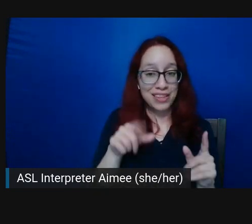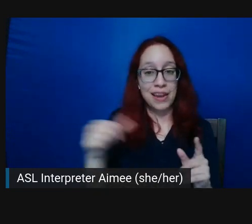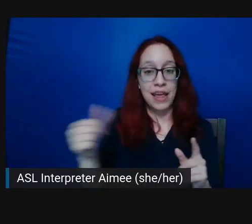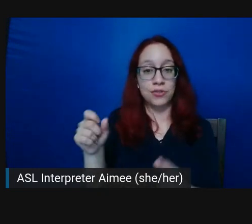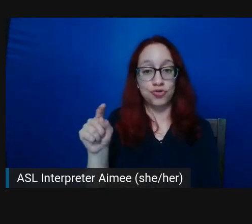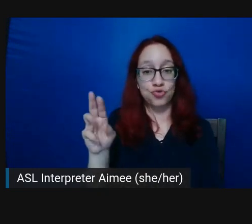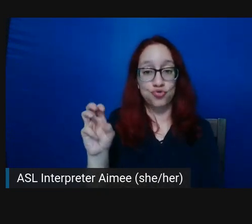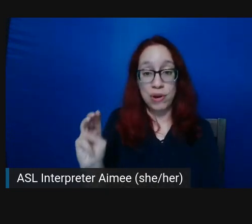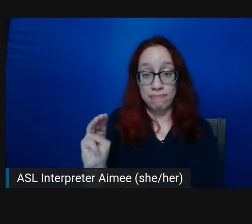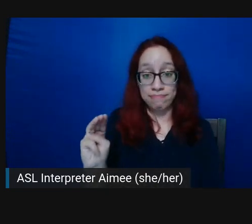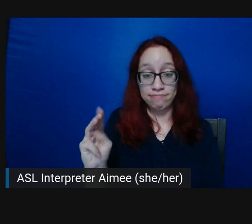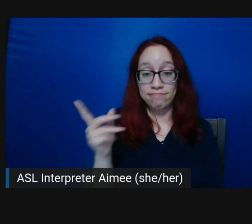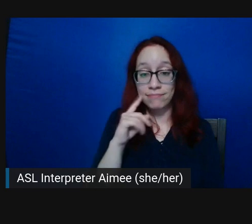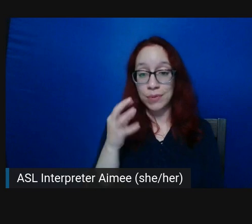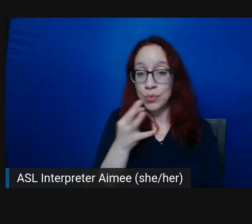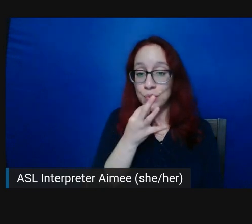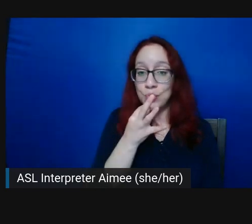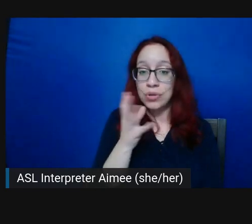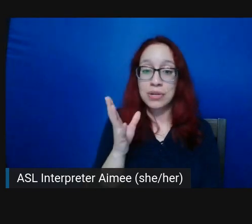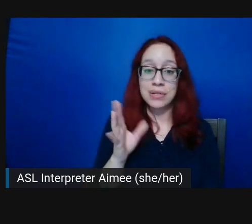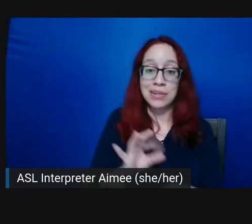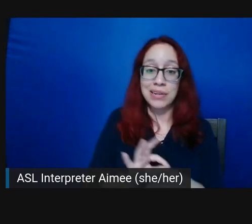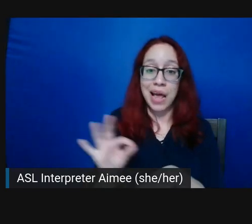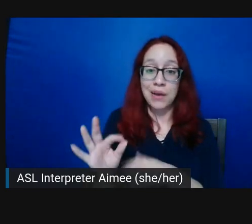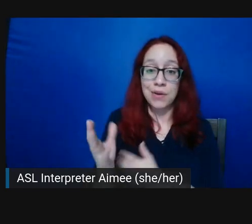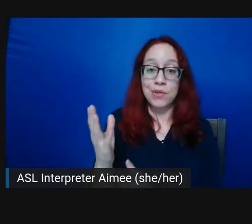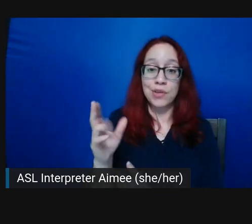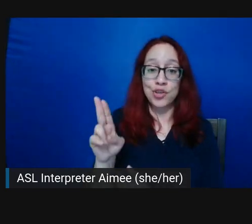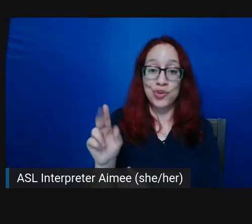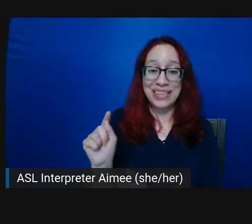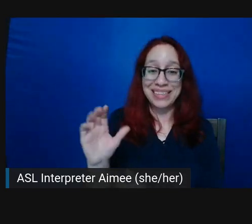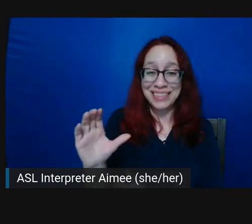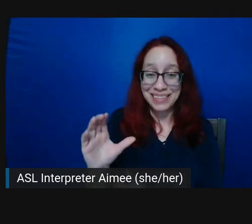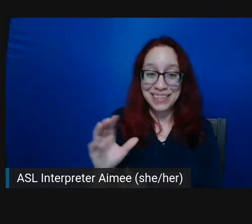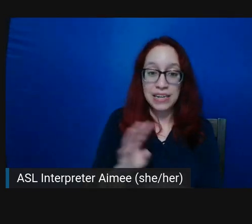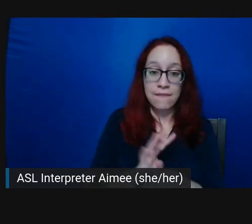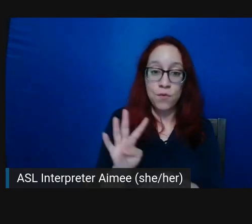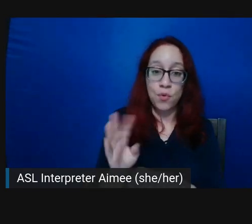It's coming up at 9:00 AM UTC and 4:00 AM Central.